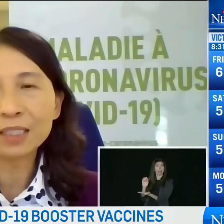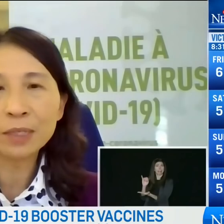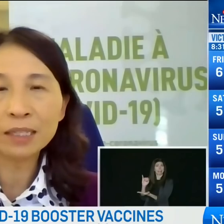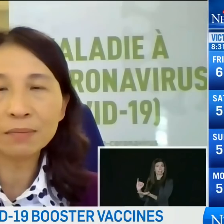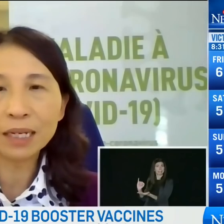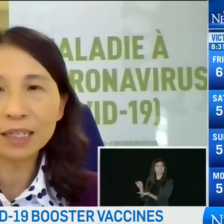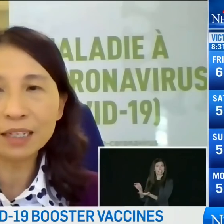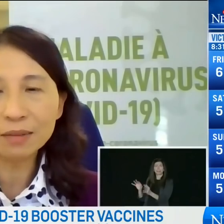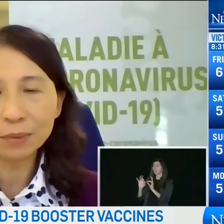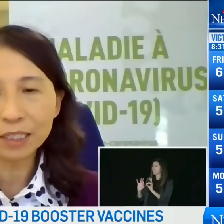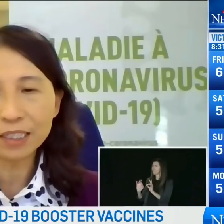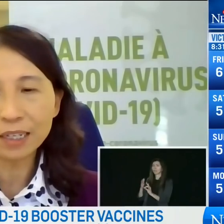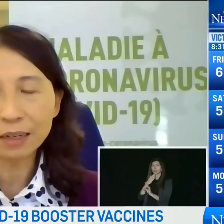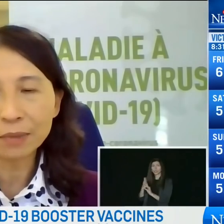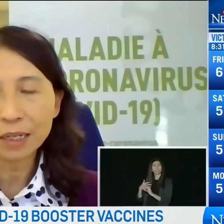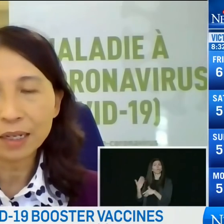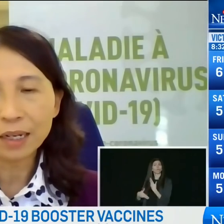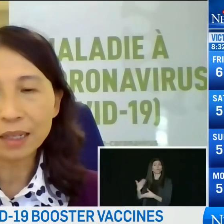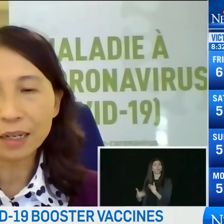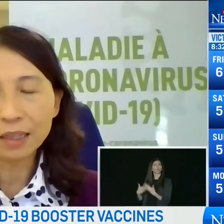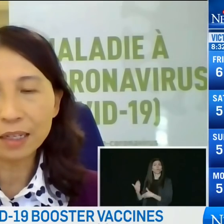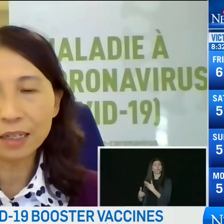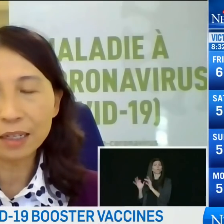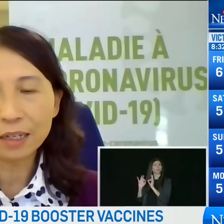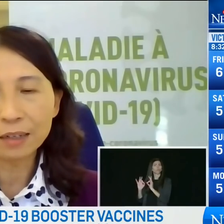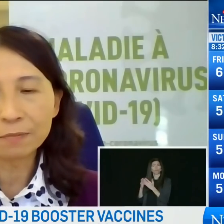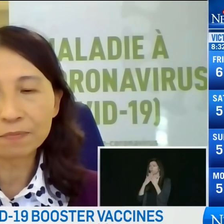I THINK I THANK THE COMMITTEE